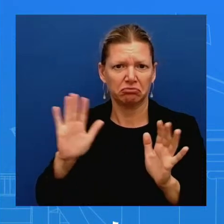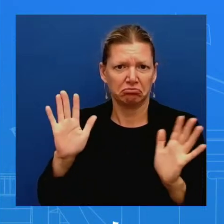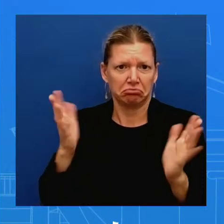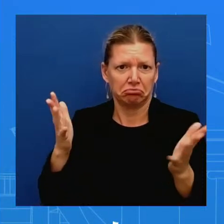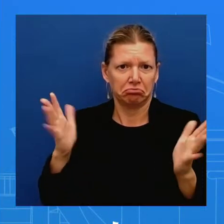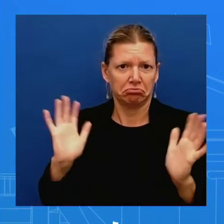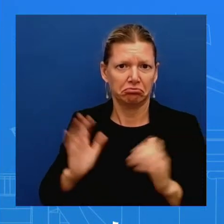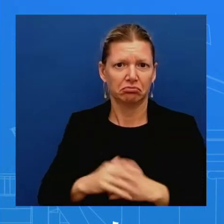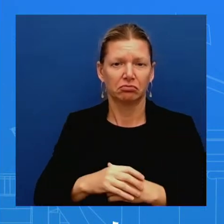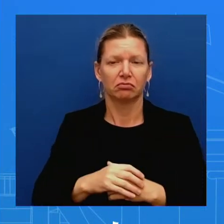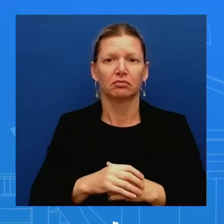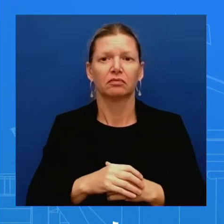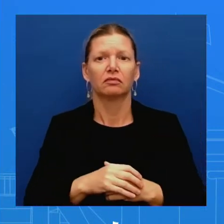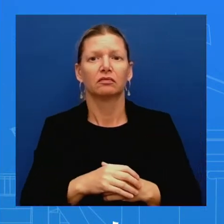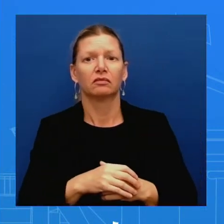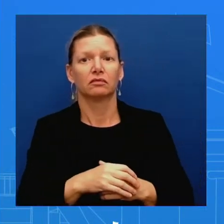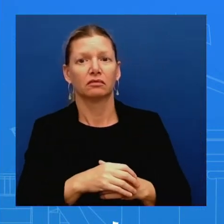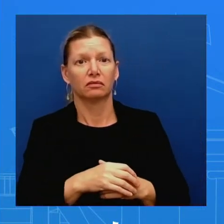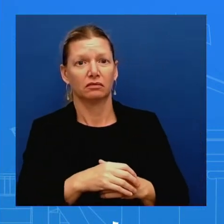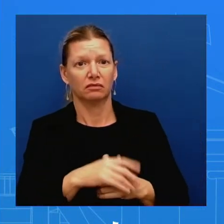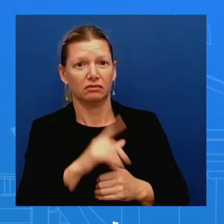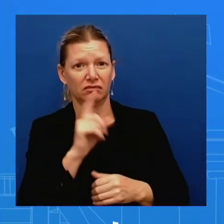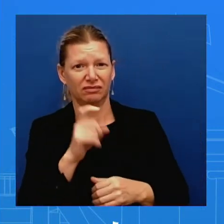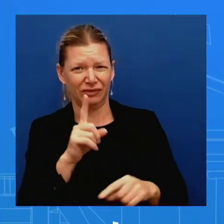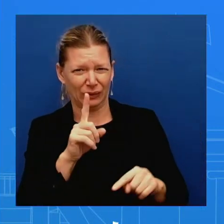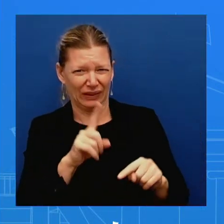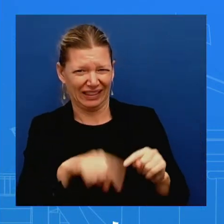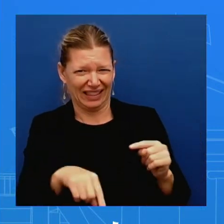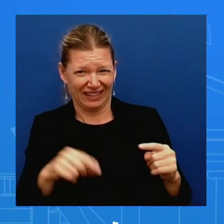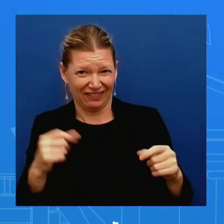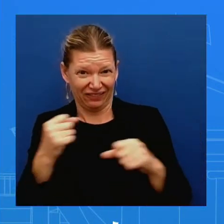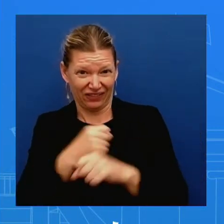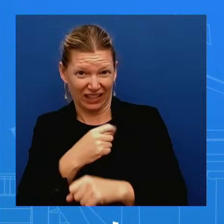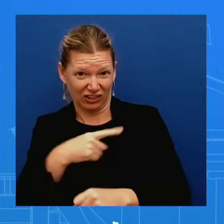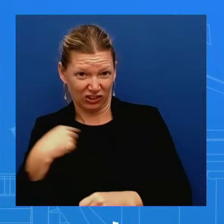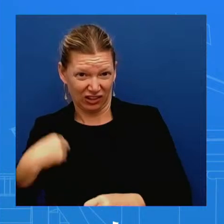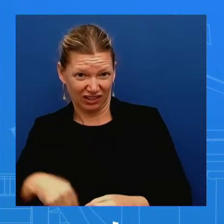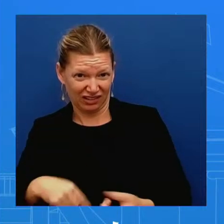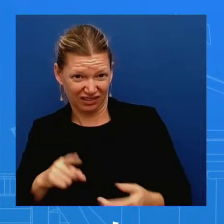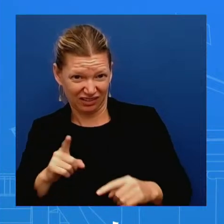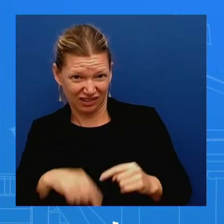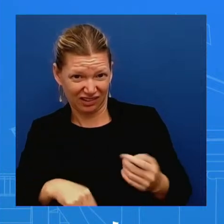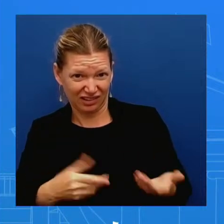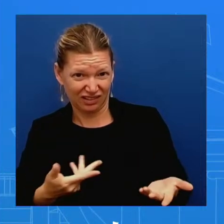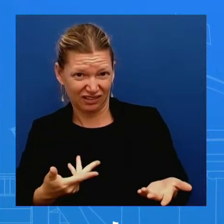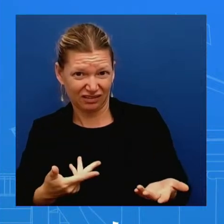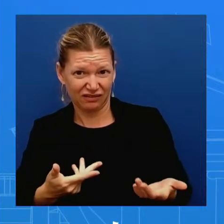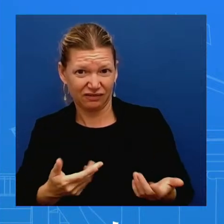I'm not going to talk about bilateral relationship. I said this yesterday. What I can speak is to what we've reiterated over and over again